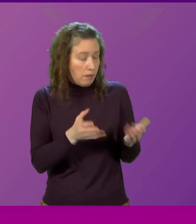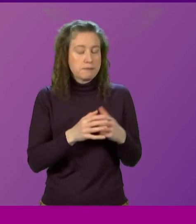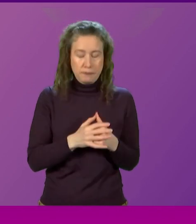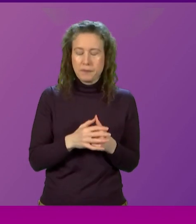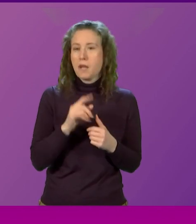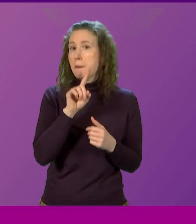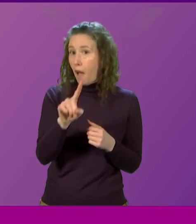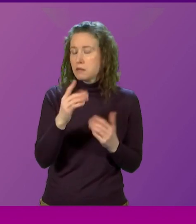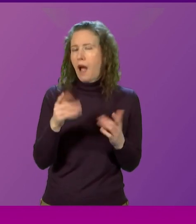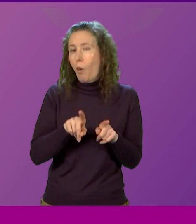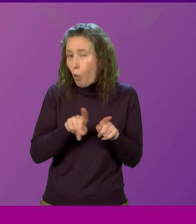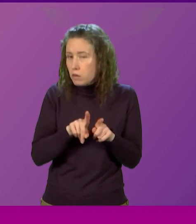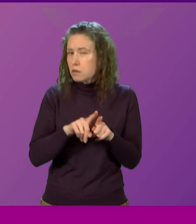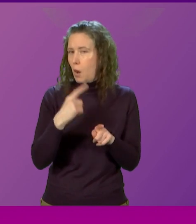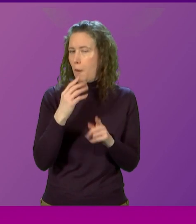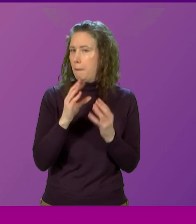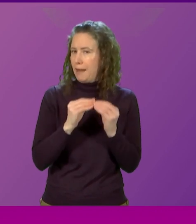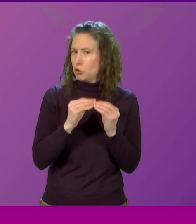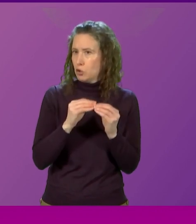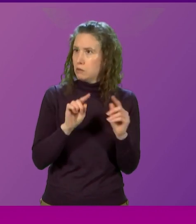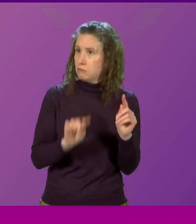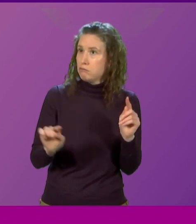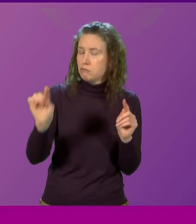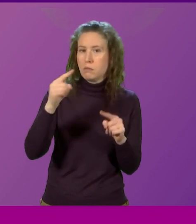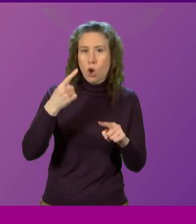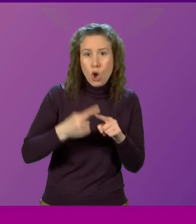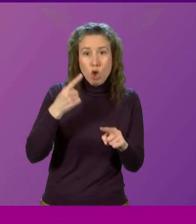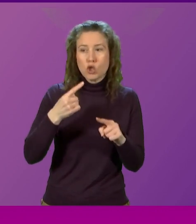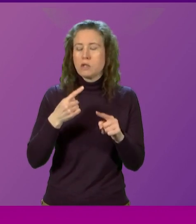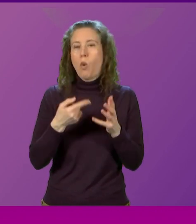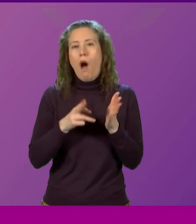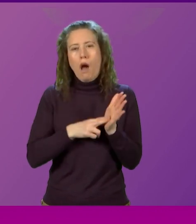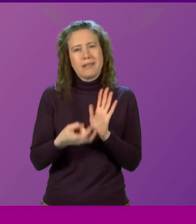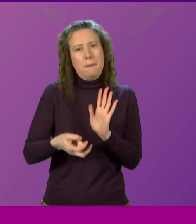However, I also referred to the urgent and unscheduled care collaborative, which is a